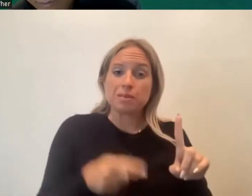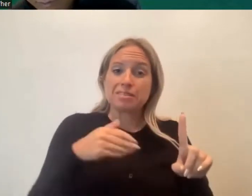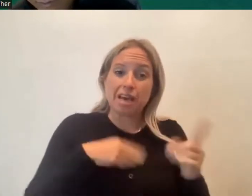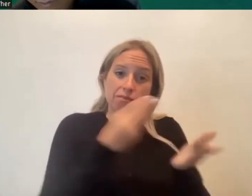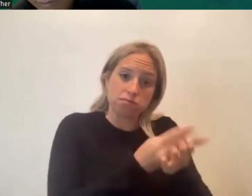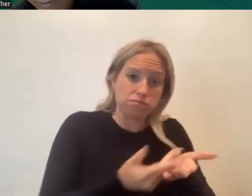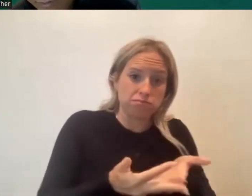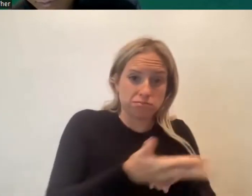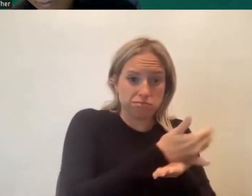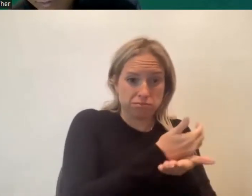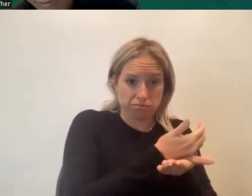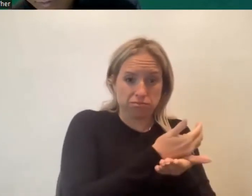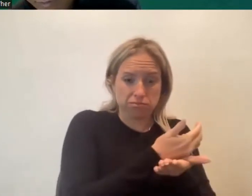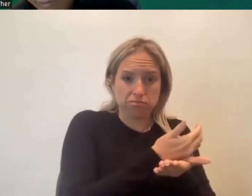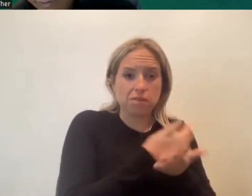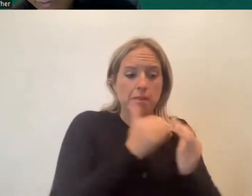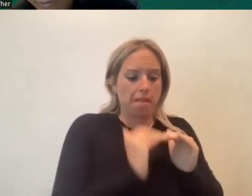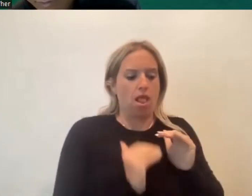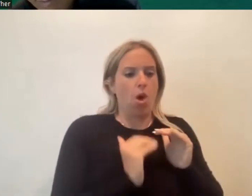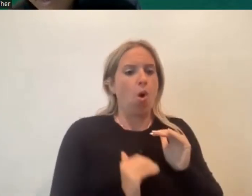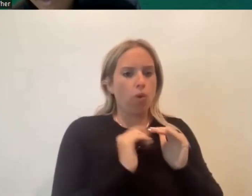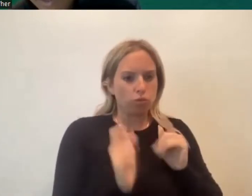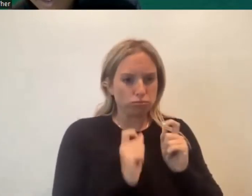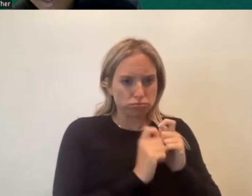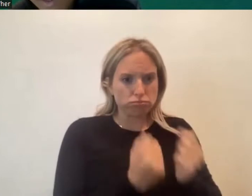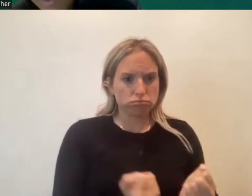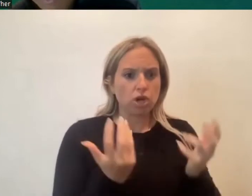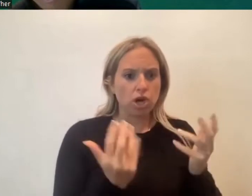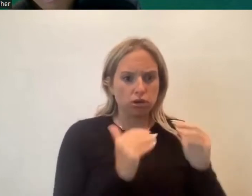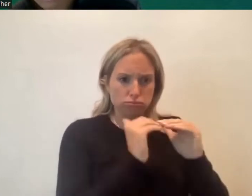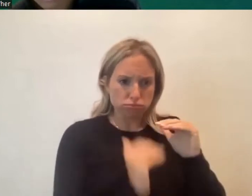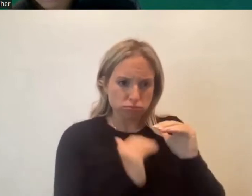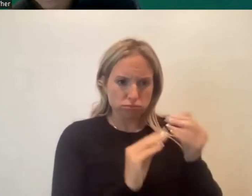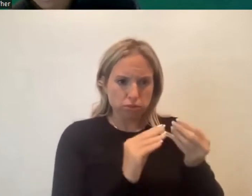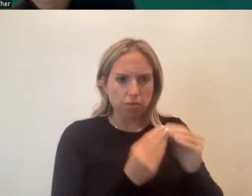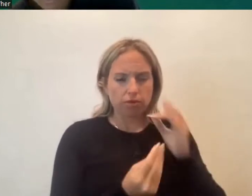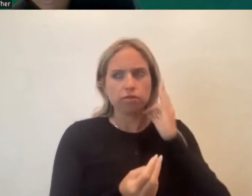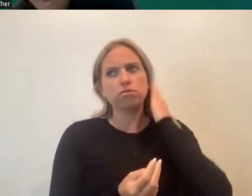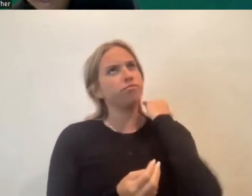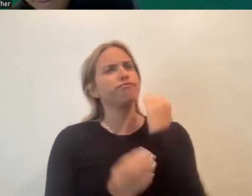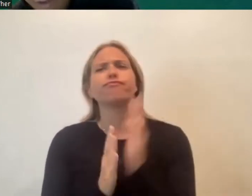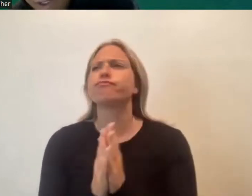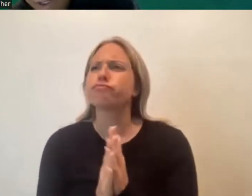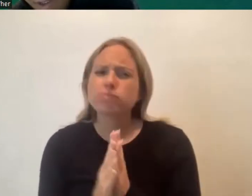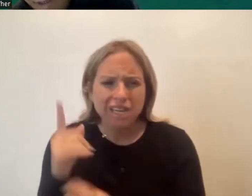a certain limit. Tadra: So it sounds like both of these things are